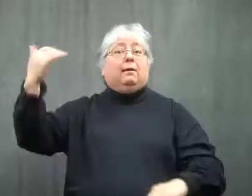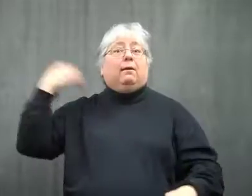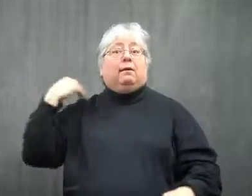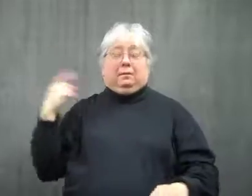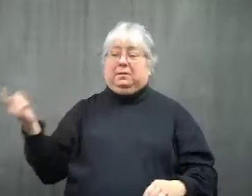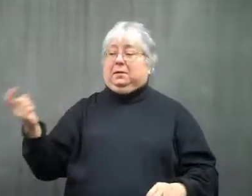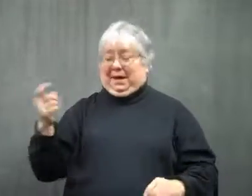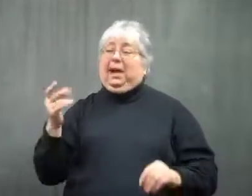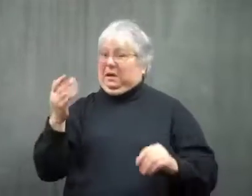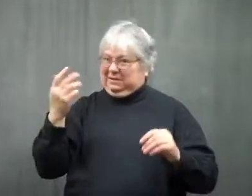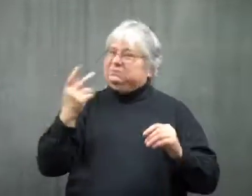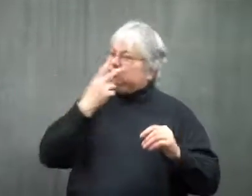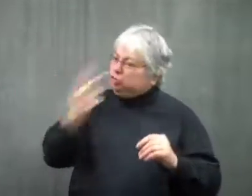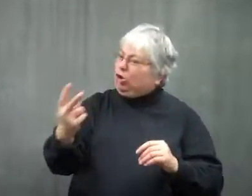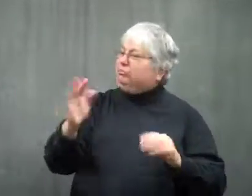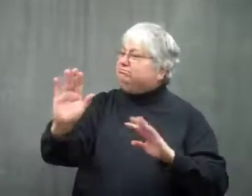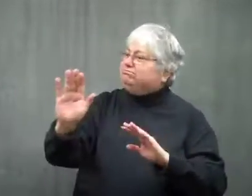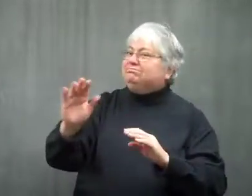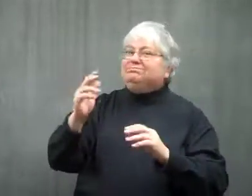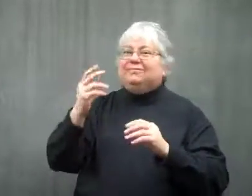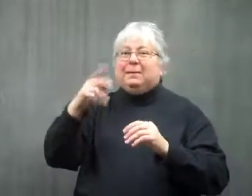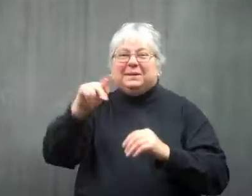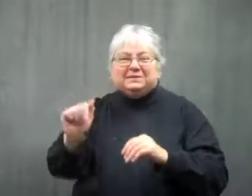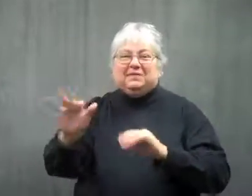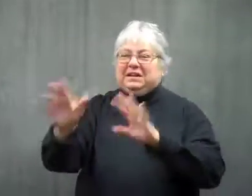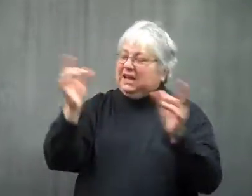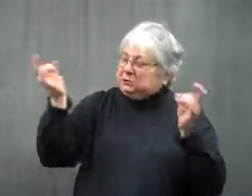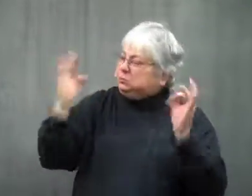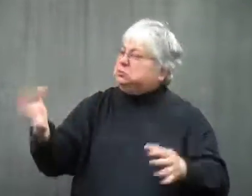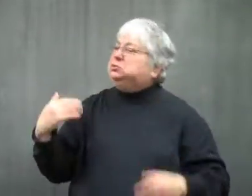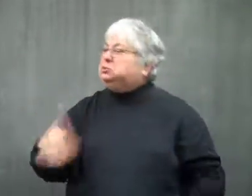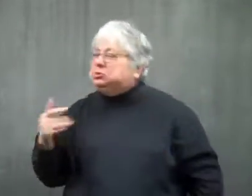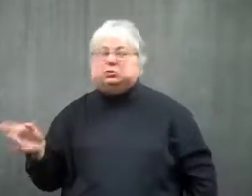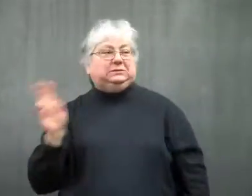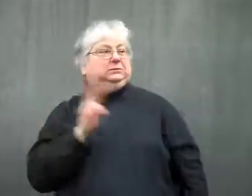He was familiar with the situation there.